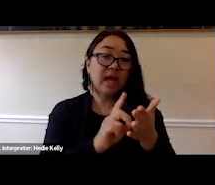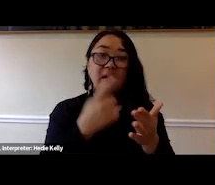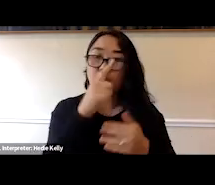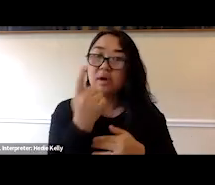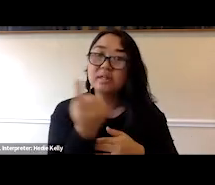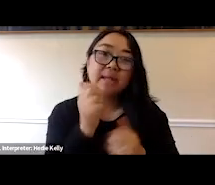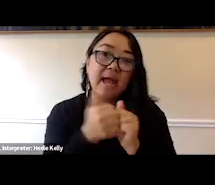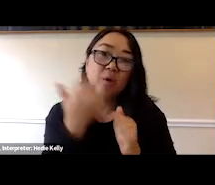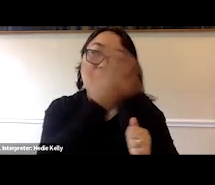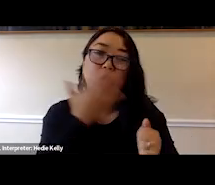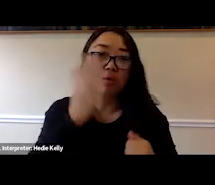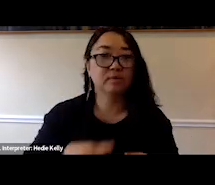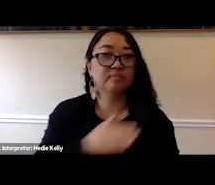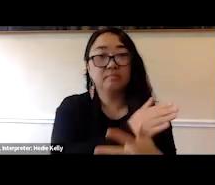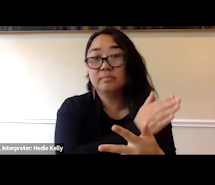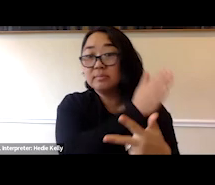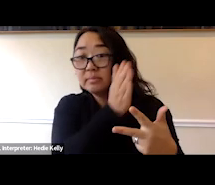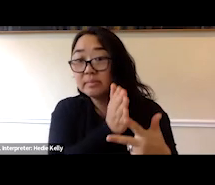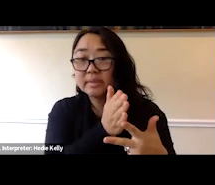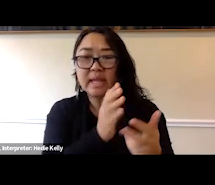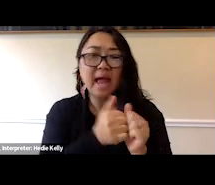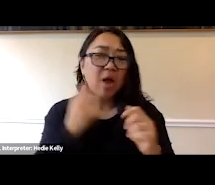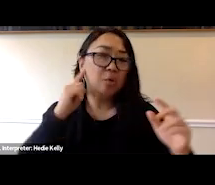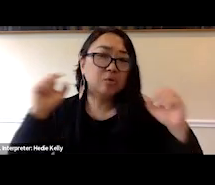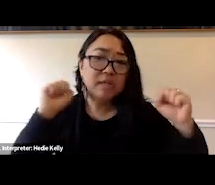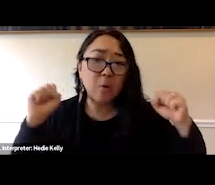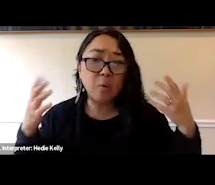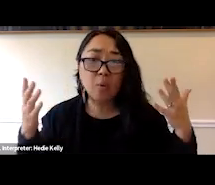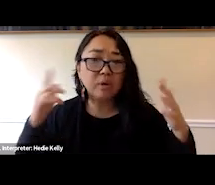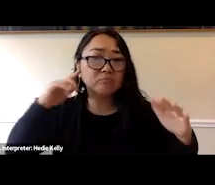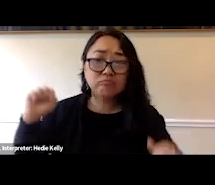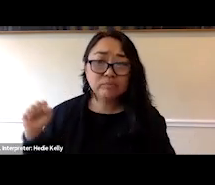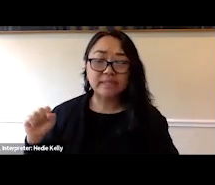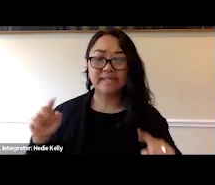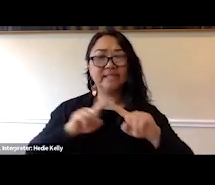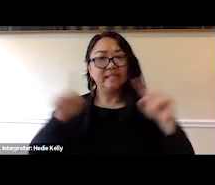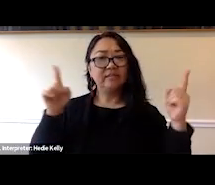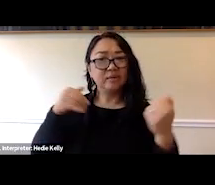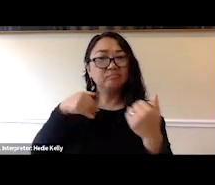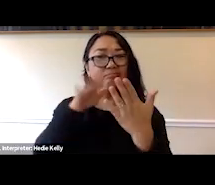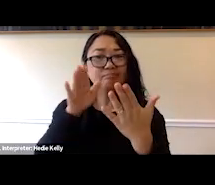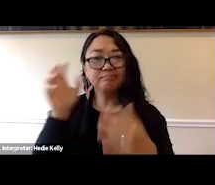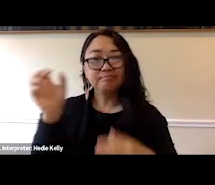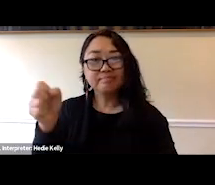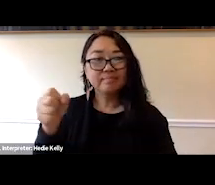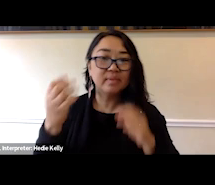How does it sound is a really different kind of thing because oftentimes we're not used to thinking